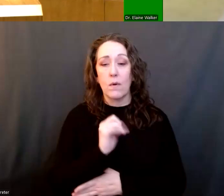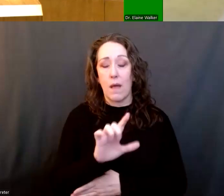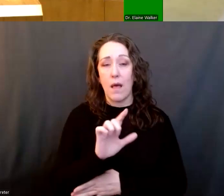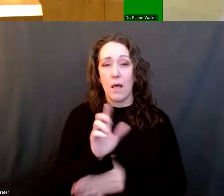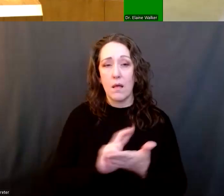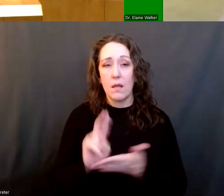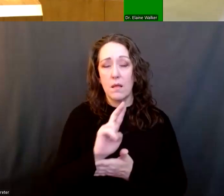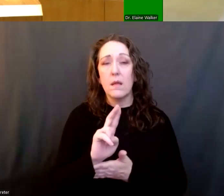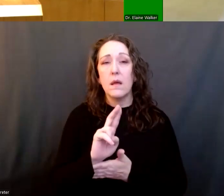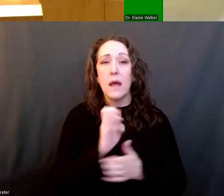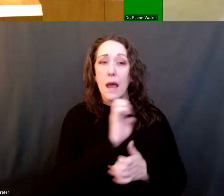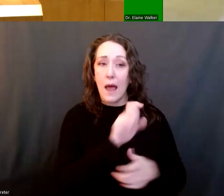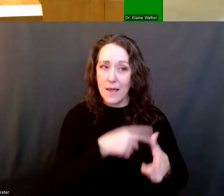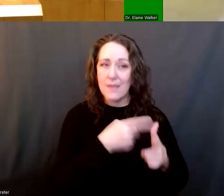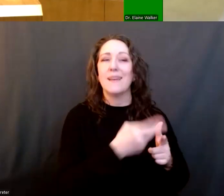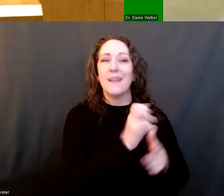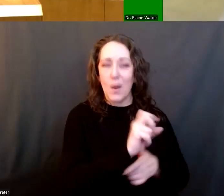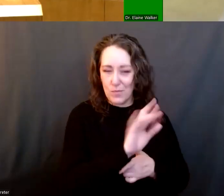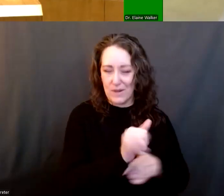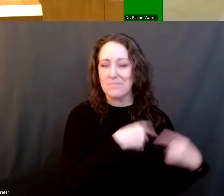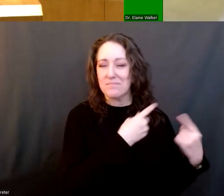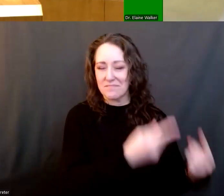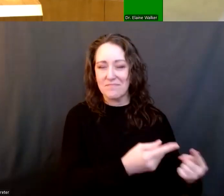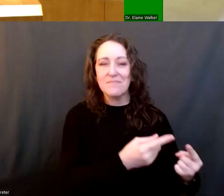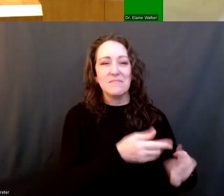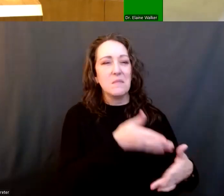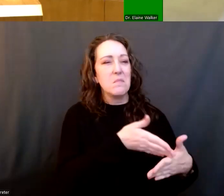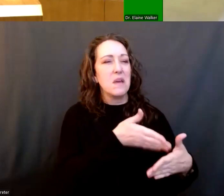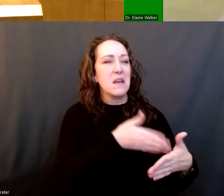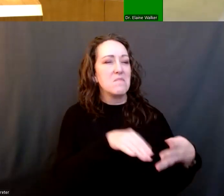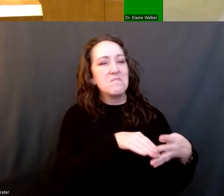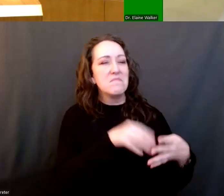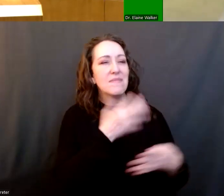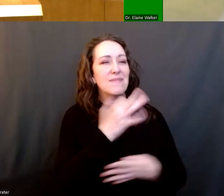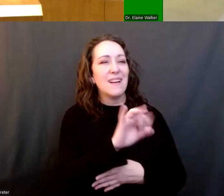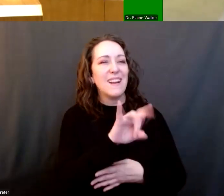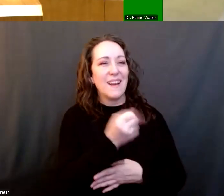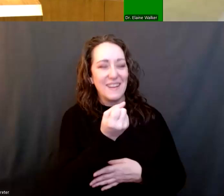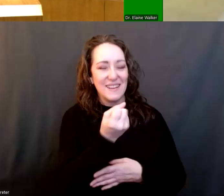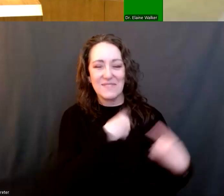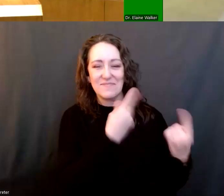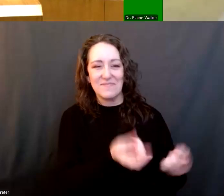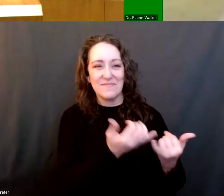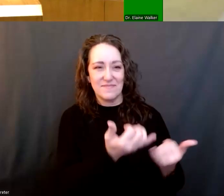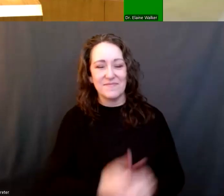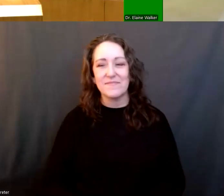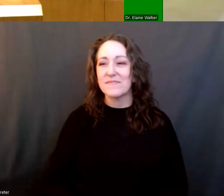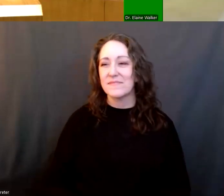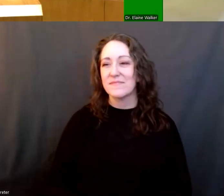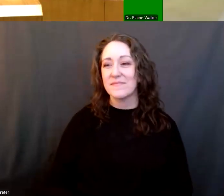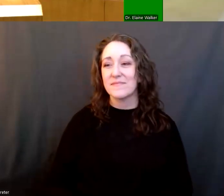at emry University where she's been since the mid 1980s now um among the administrative